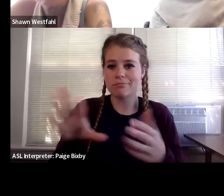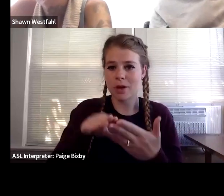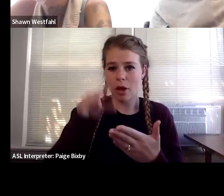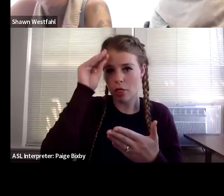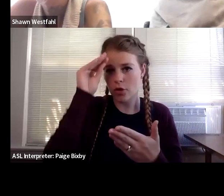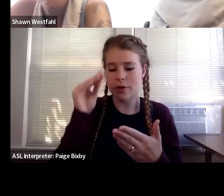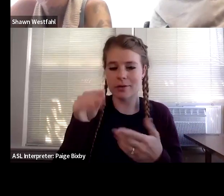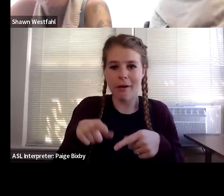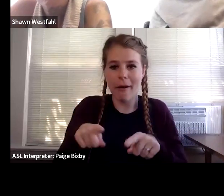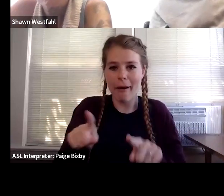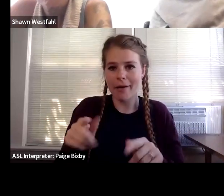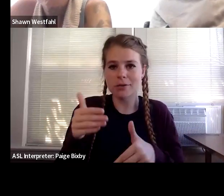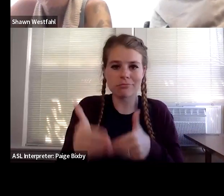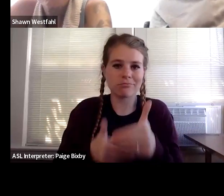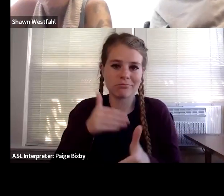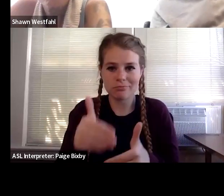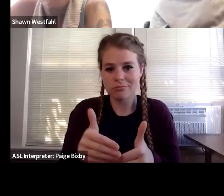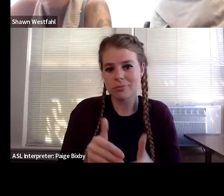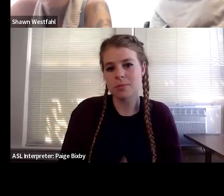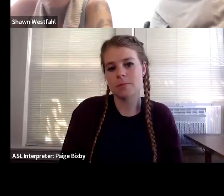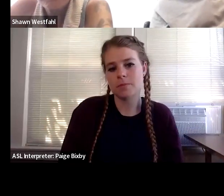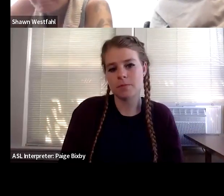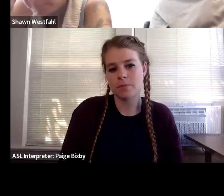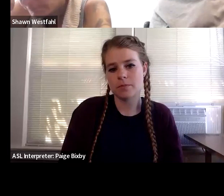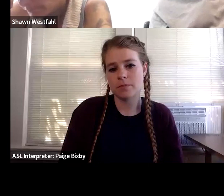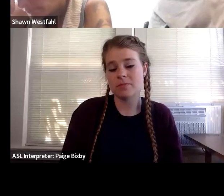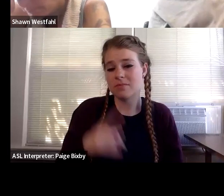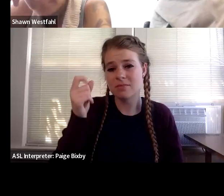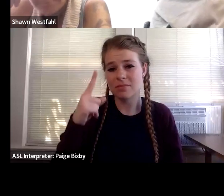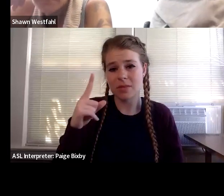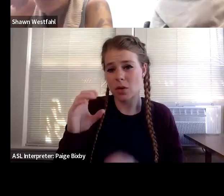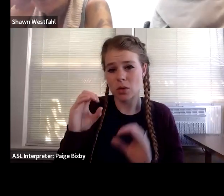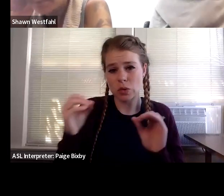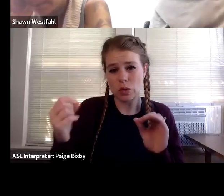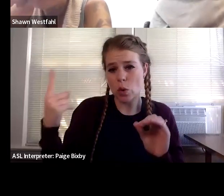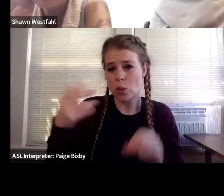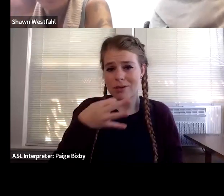I also believe there's no experts on xylazine. We're all learning,